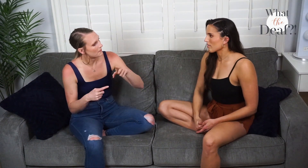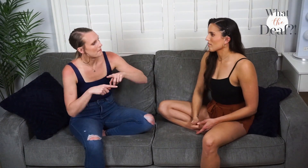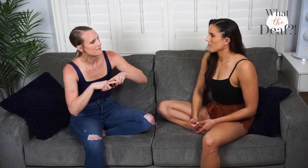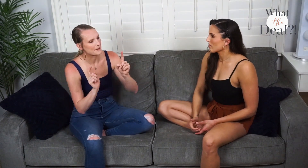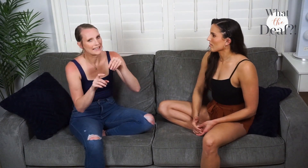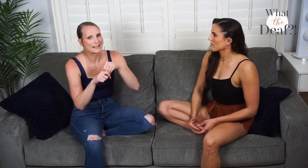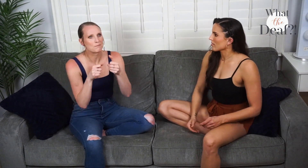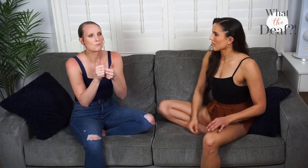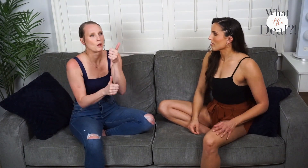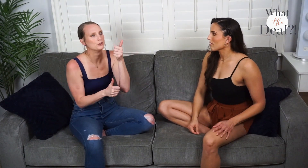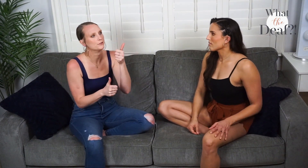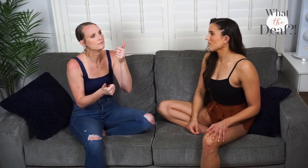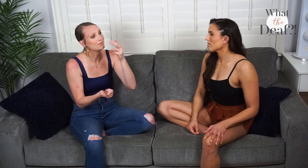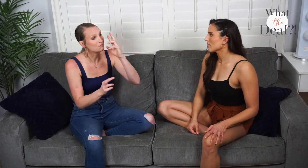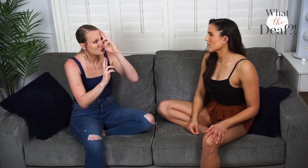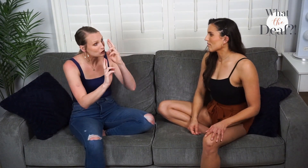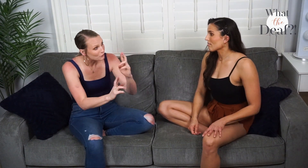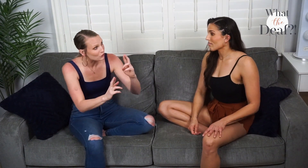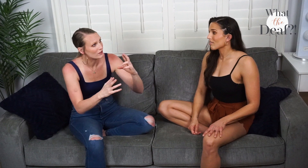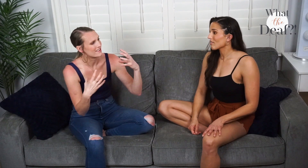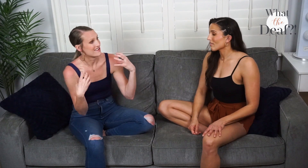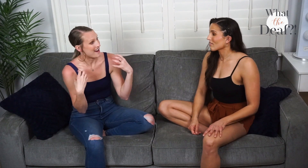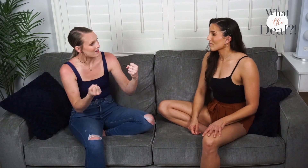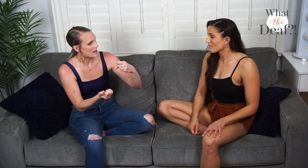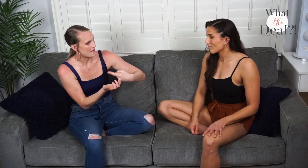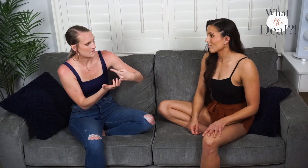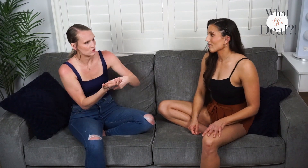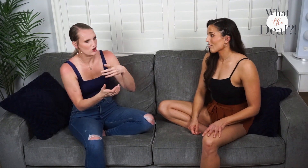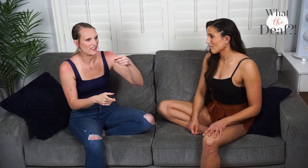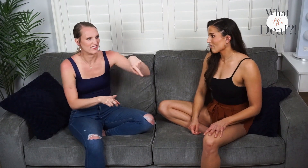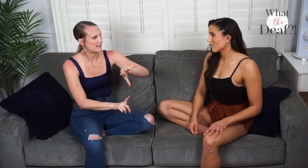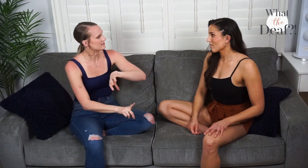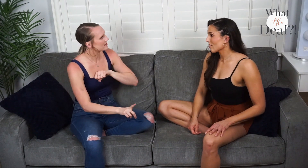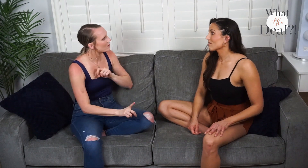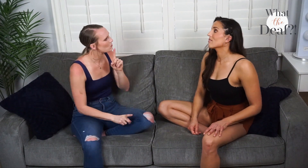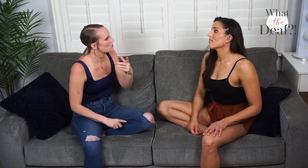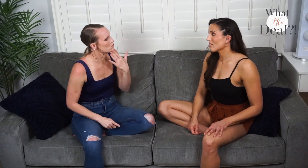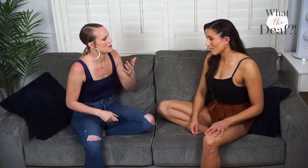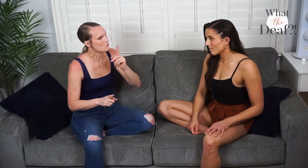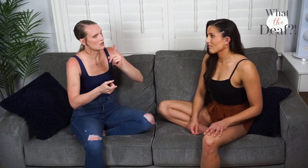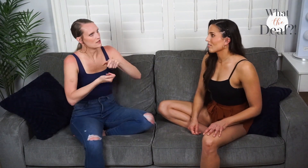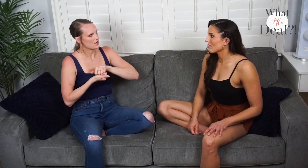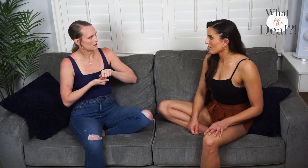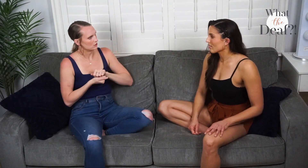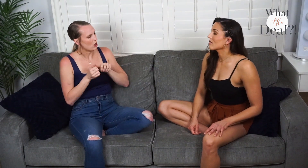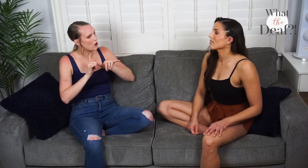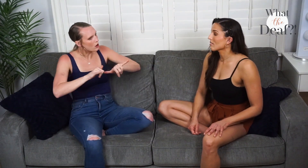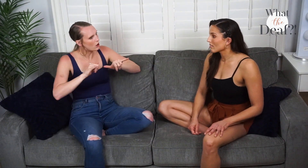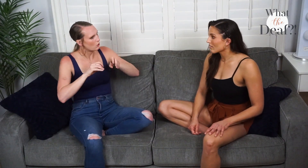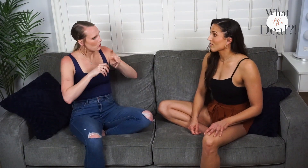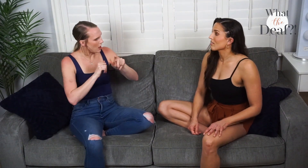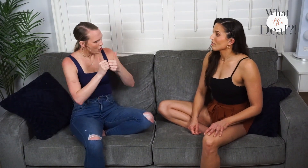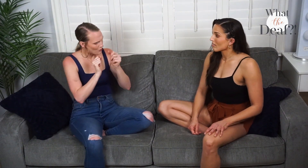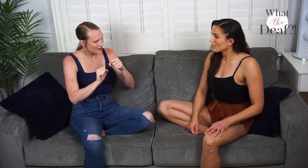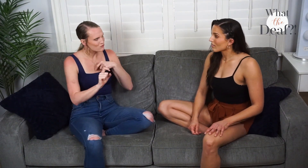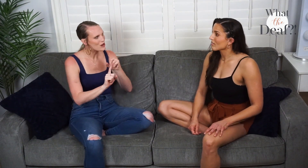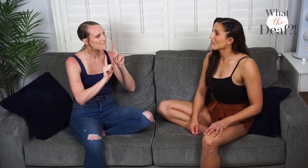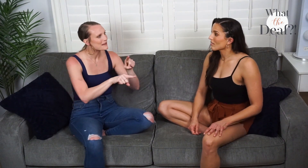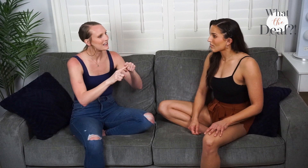but it was in the most respectful, healthy way. And they took it really, really well. They were able to digest it and say, okay